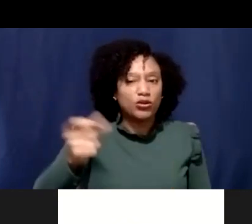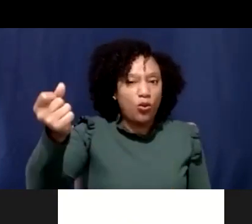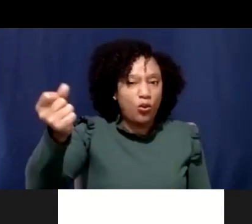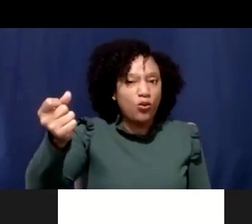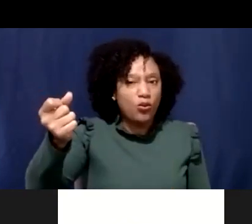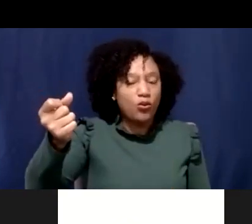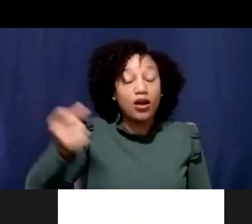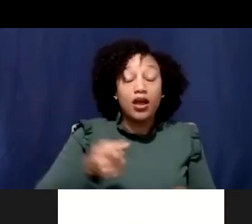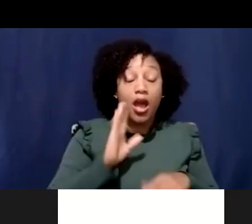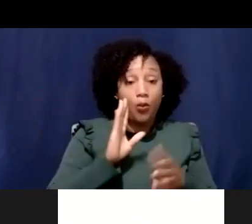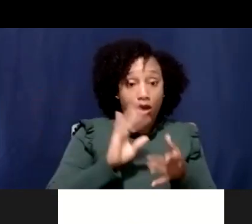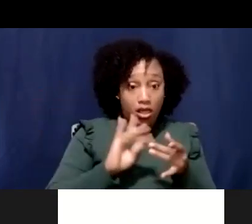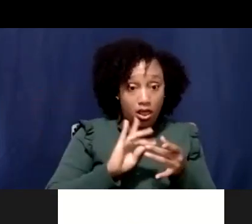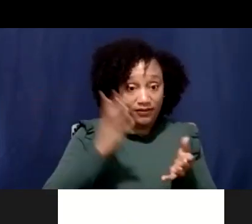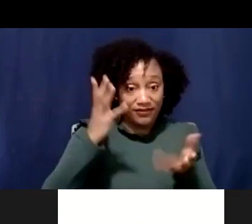would you please bring it up again at that time?